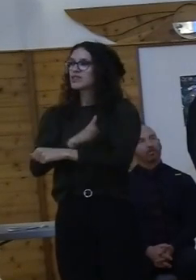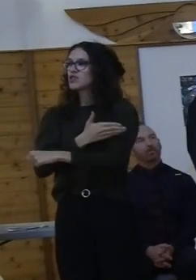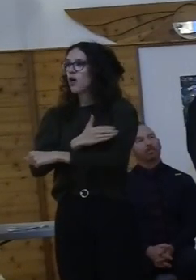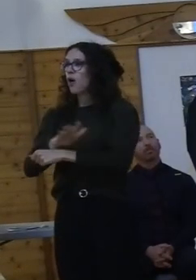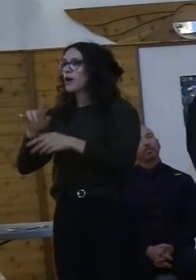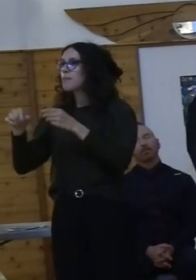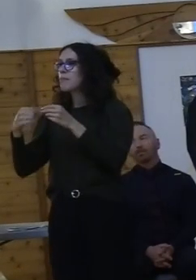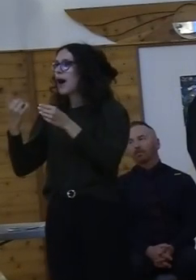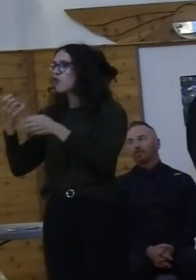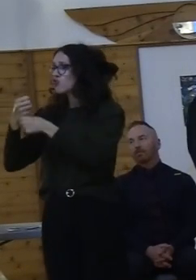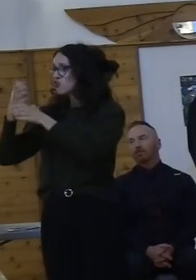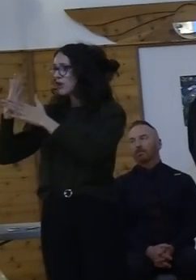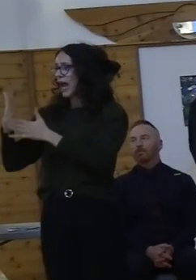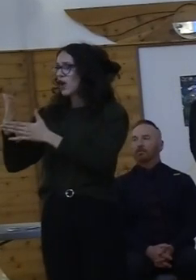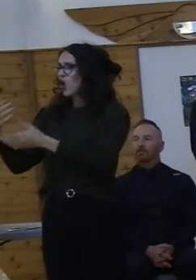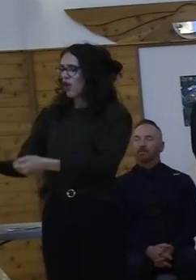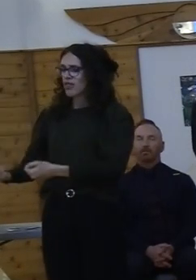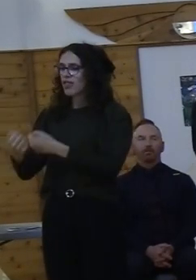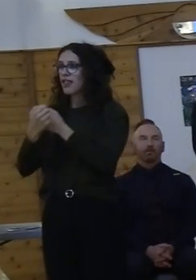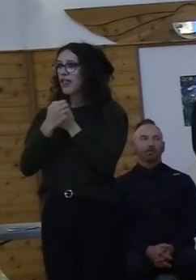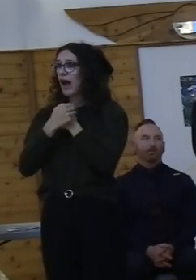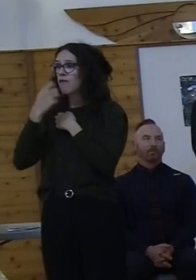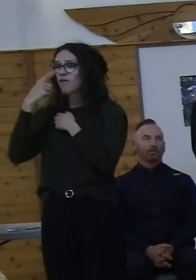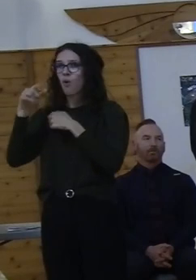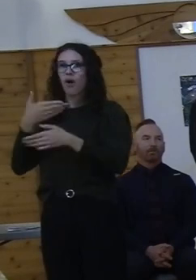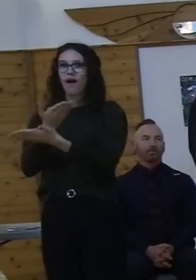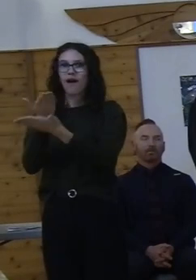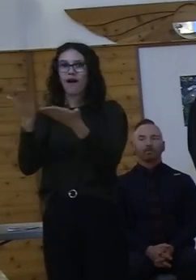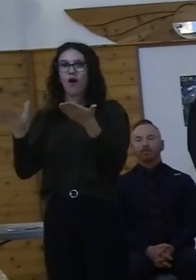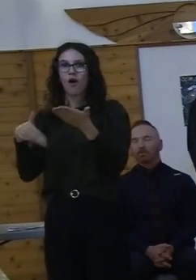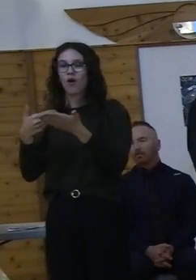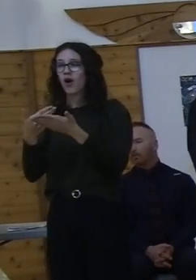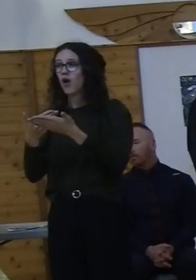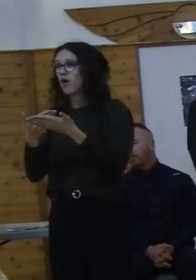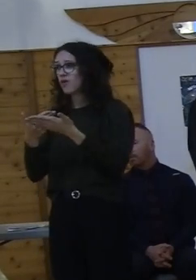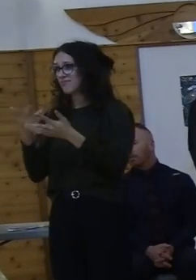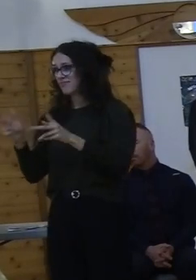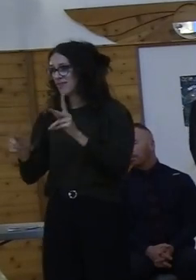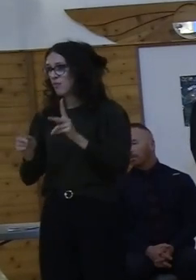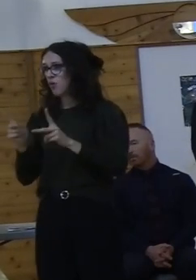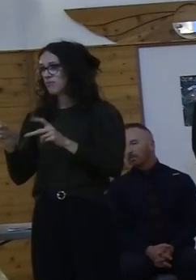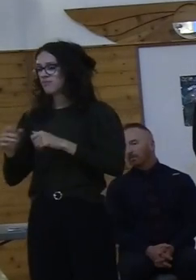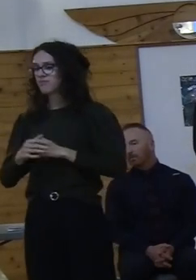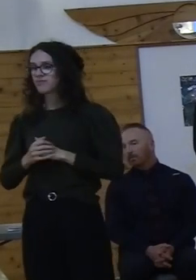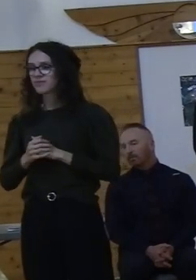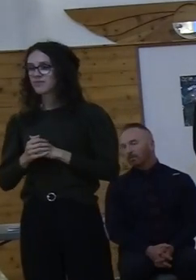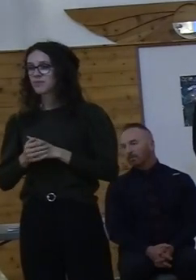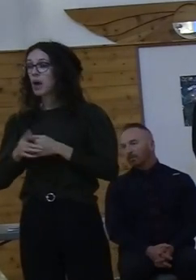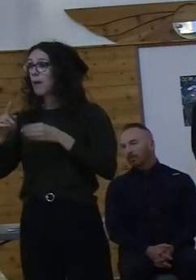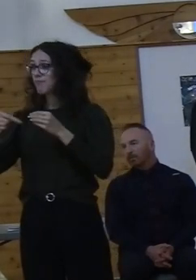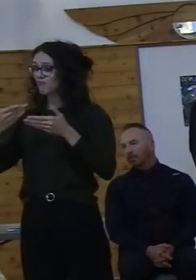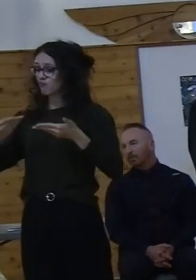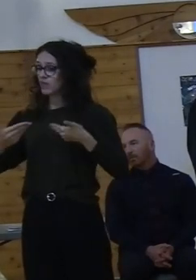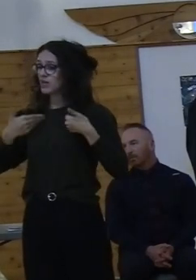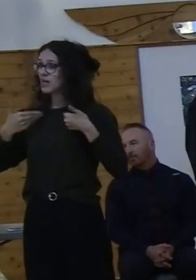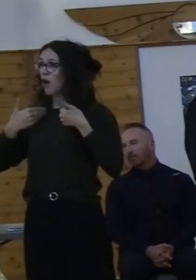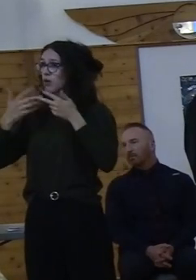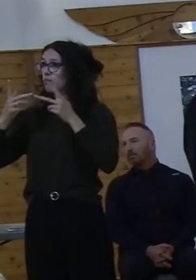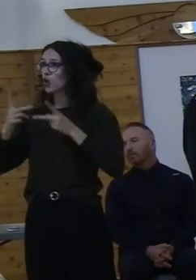And it's a story about a young person who was leaving the spirit world to come down